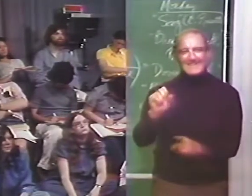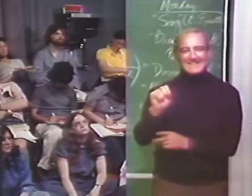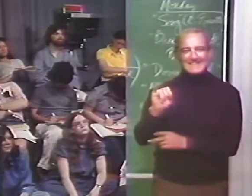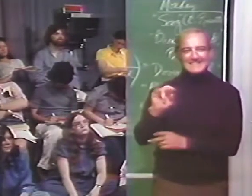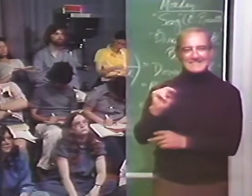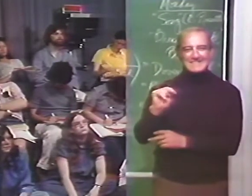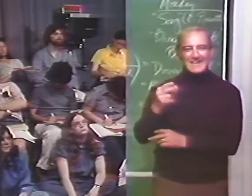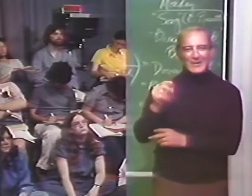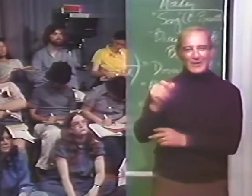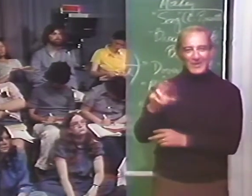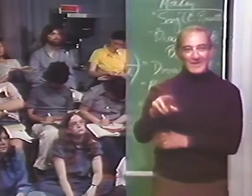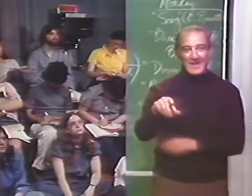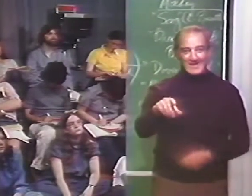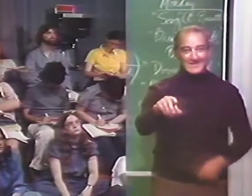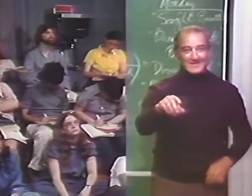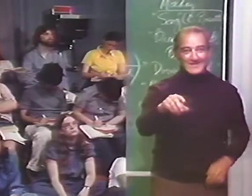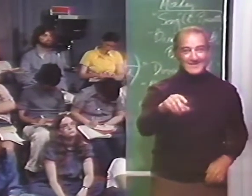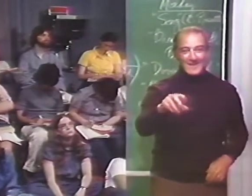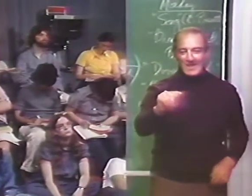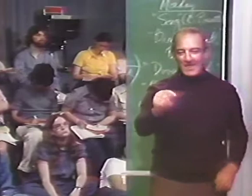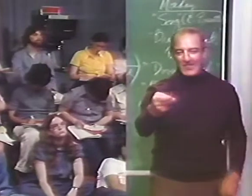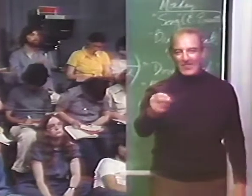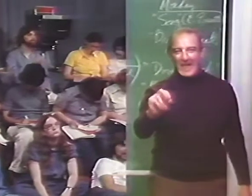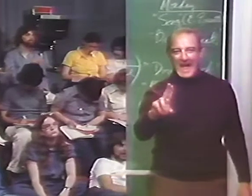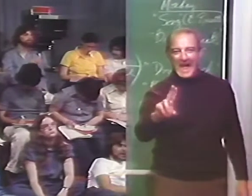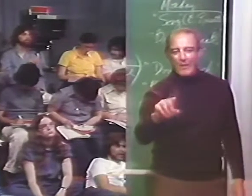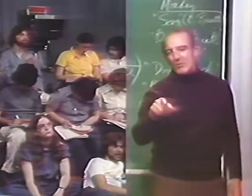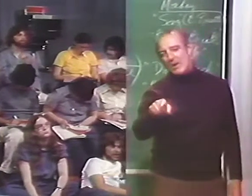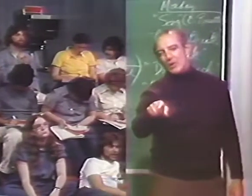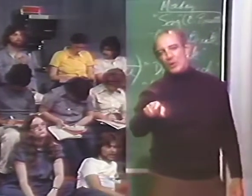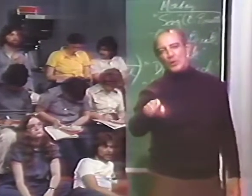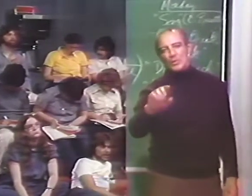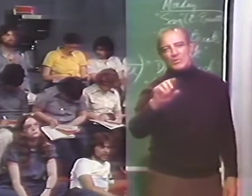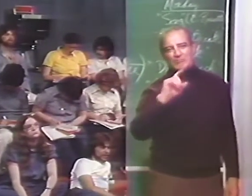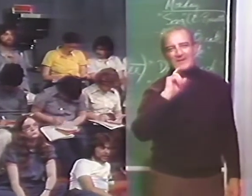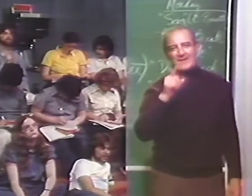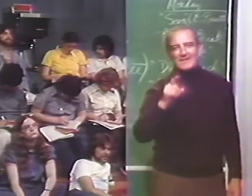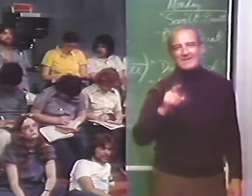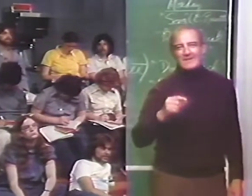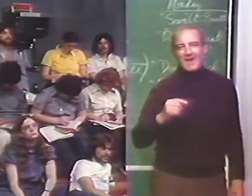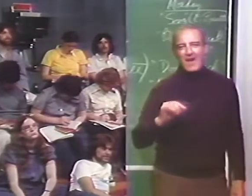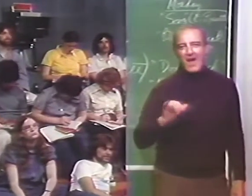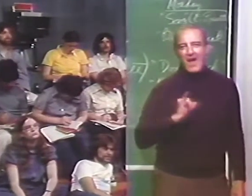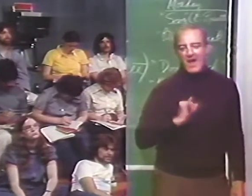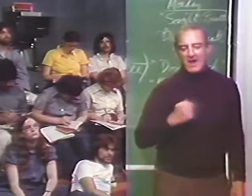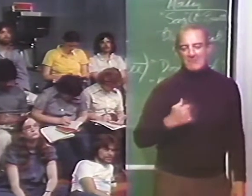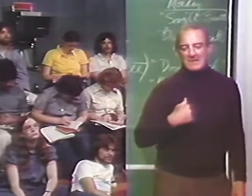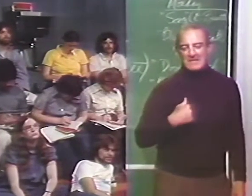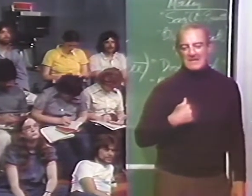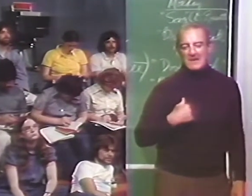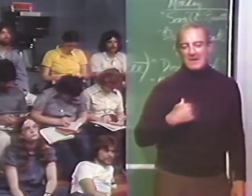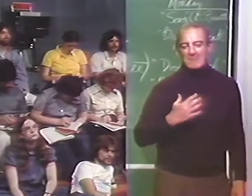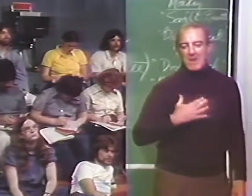FIRST PERSON IS SINGULAR, THAT. THAT. WELL, YOU, REALLY.